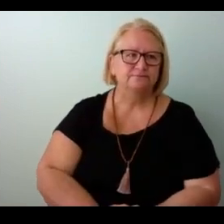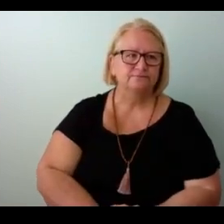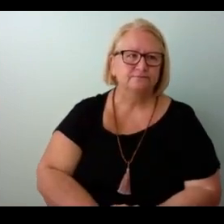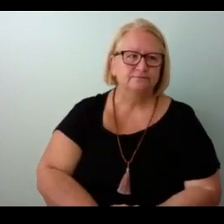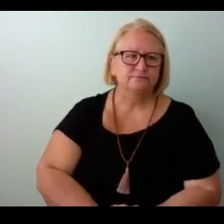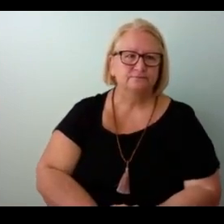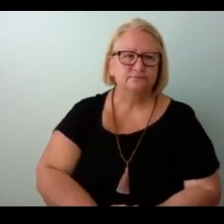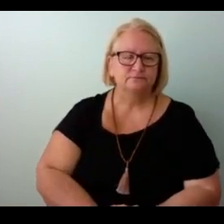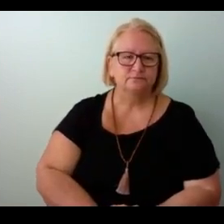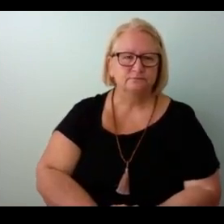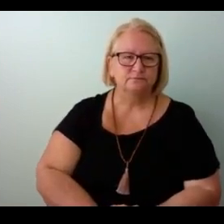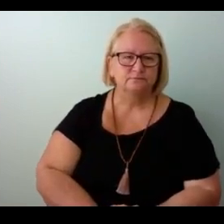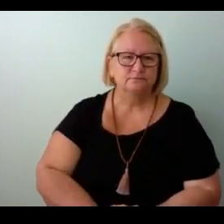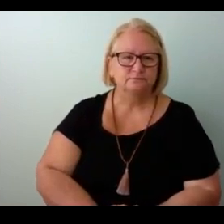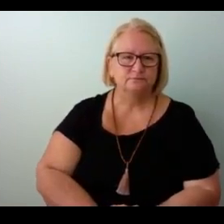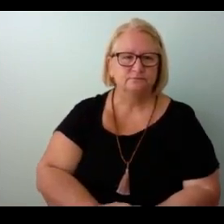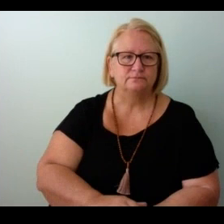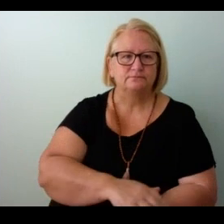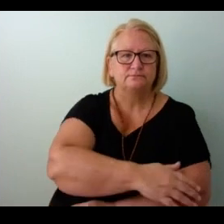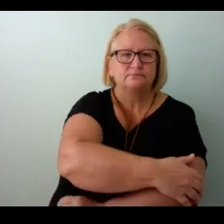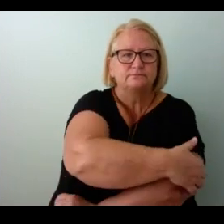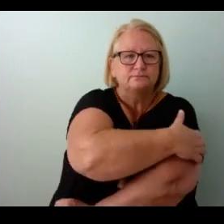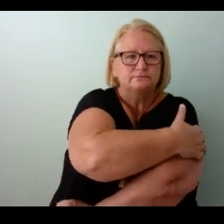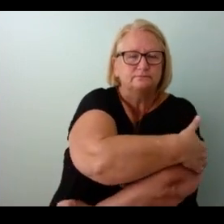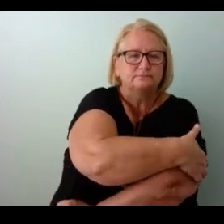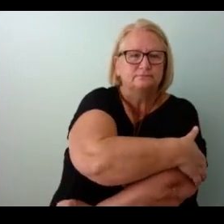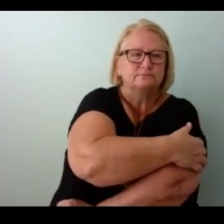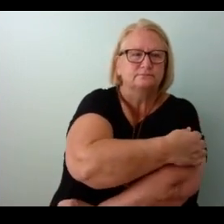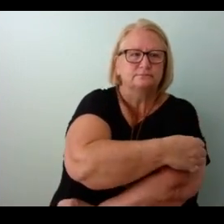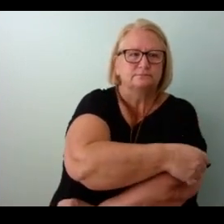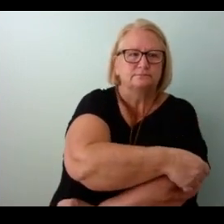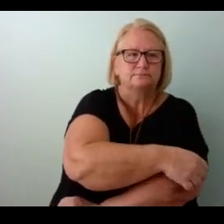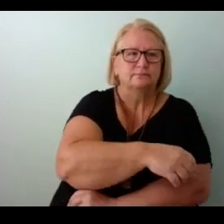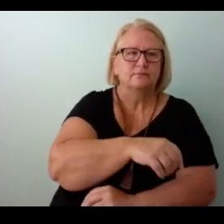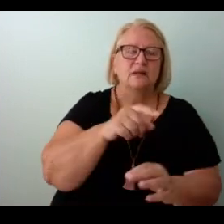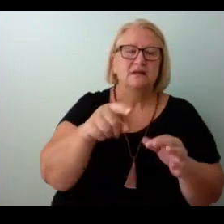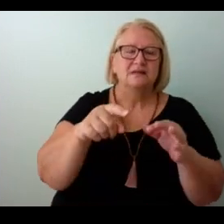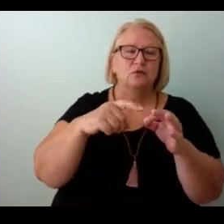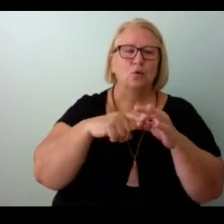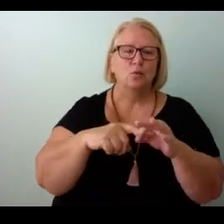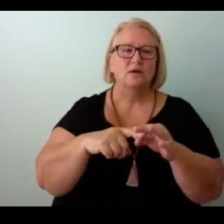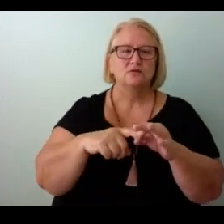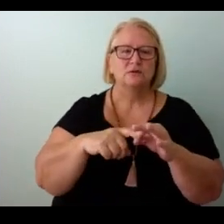This question you may have touched on last month, it's going back to natural